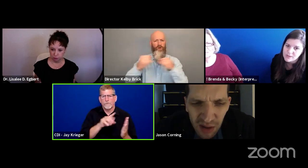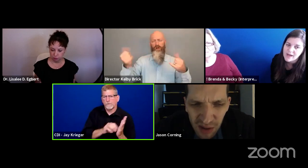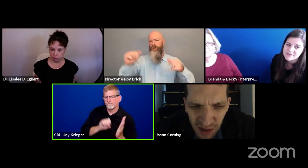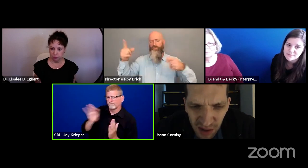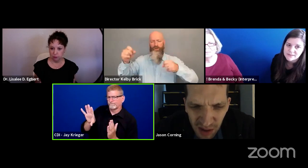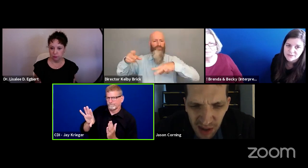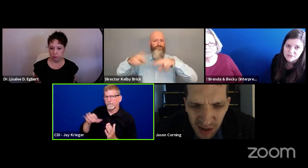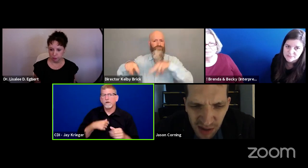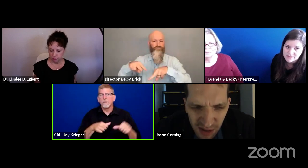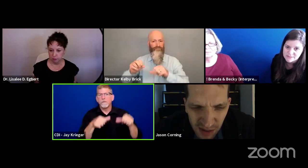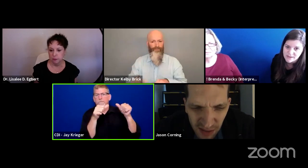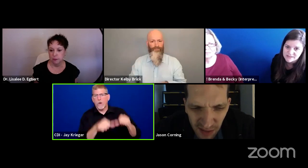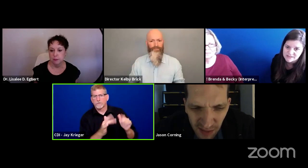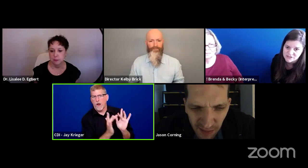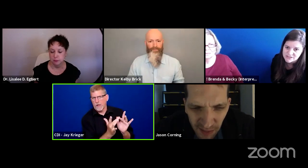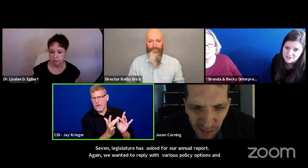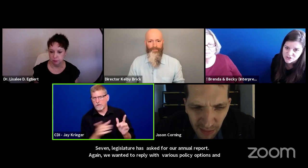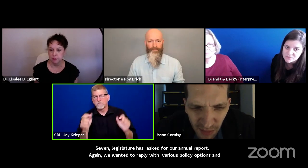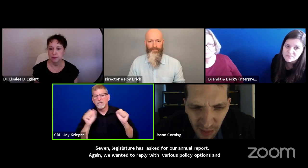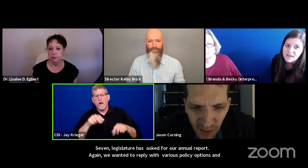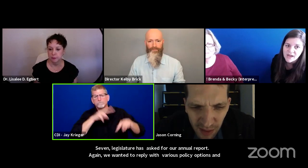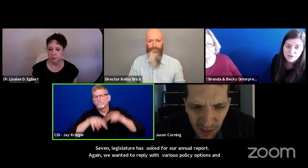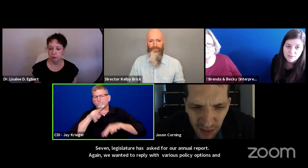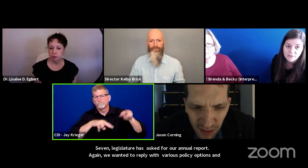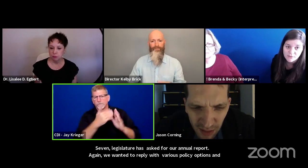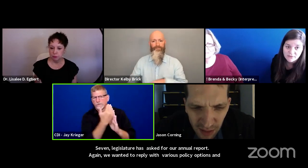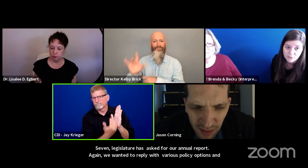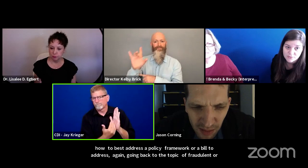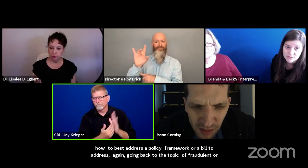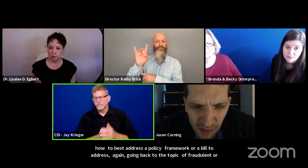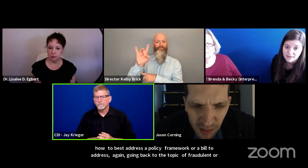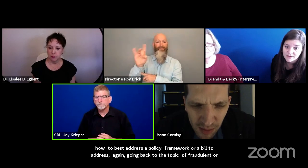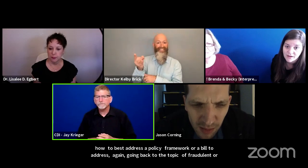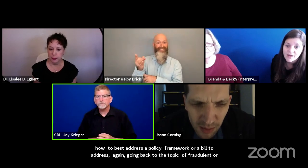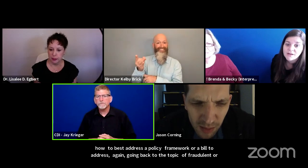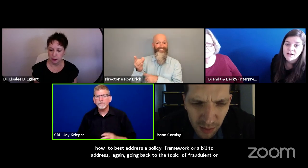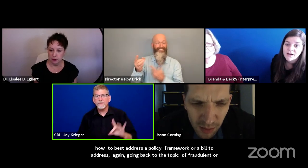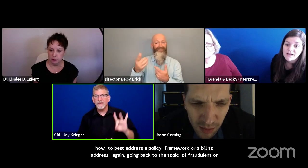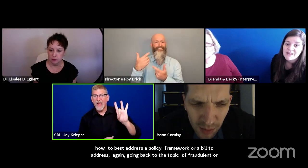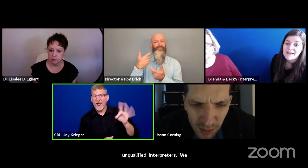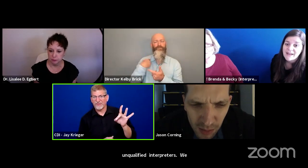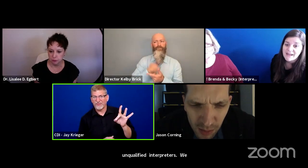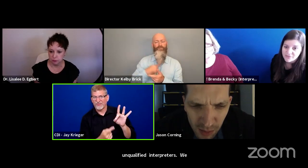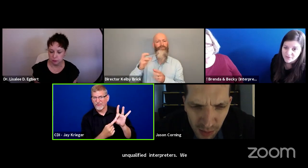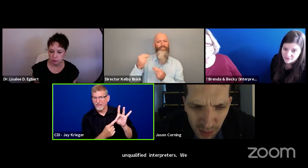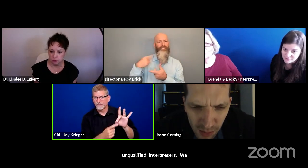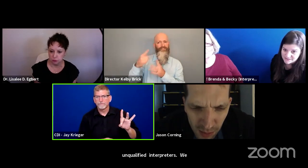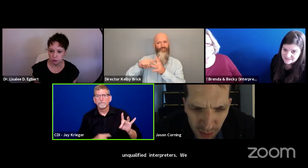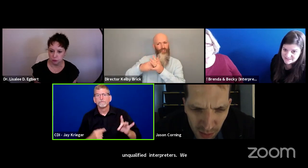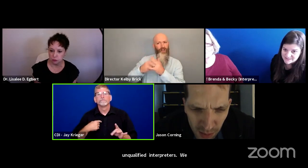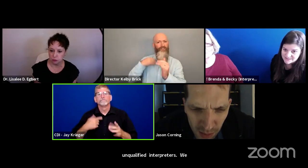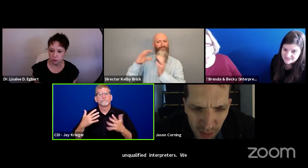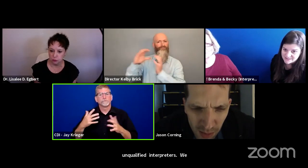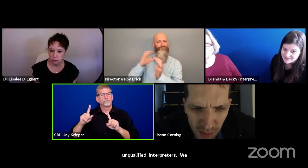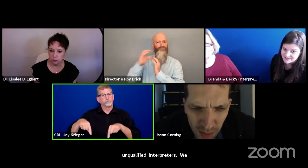We have submitted a response back to legislature, and you may view that if you so may. Eight.